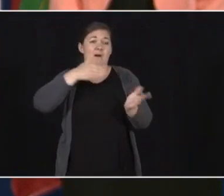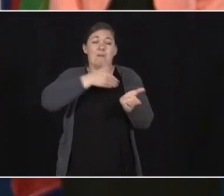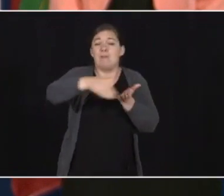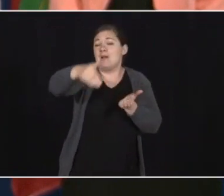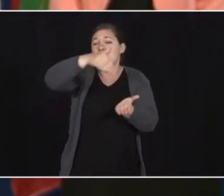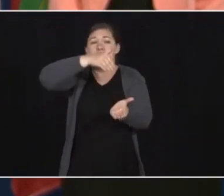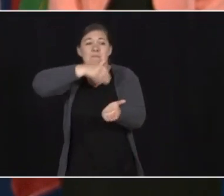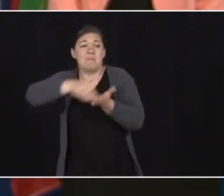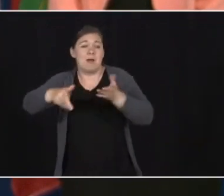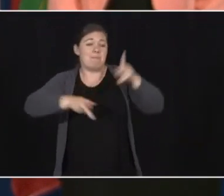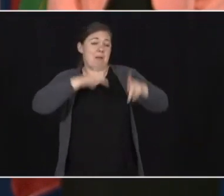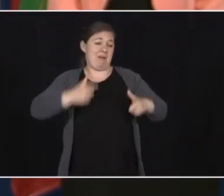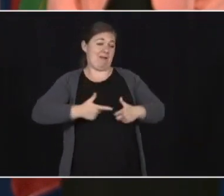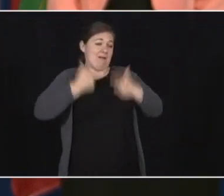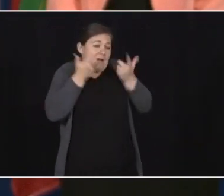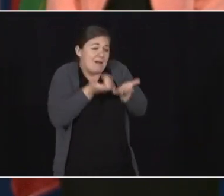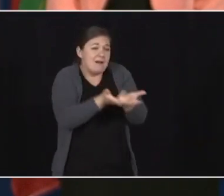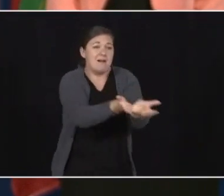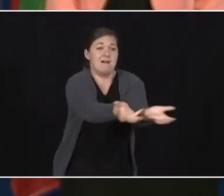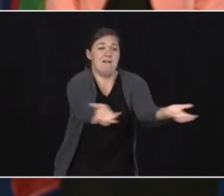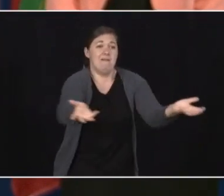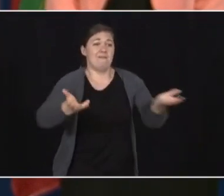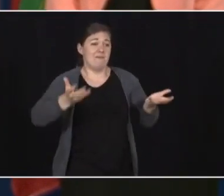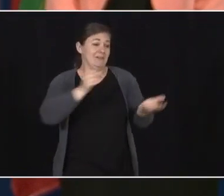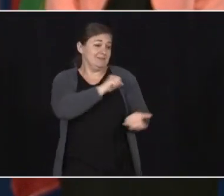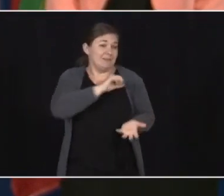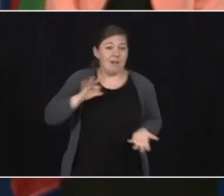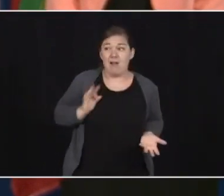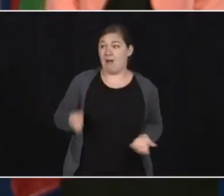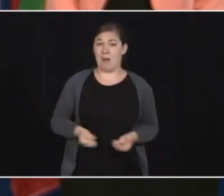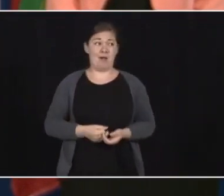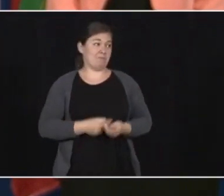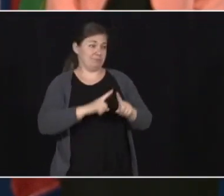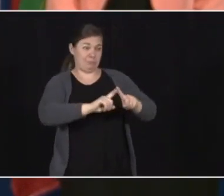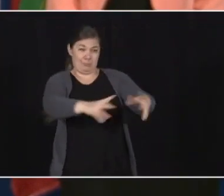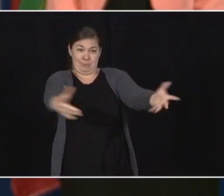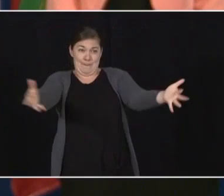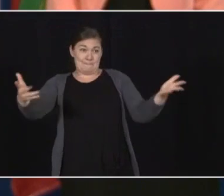and we cannot do it alone. We need the federal government